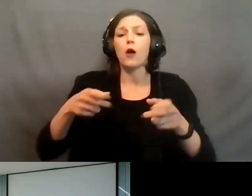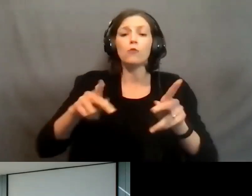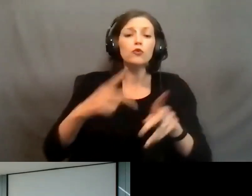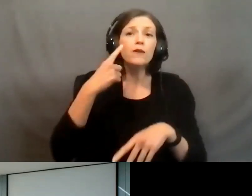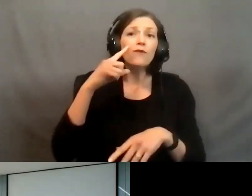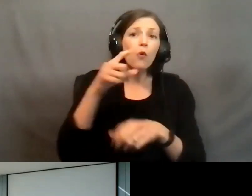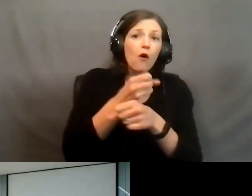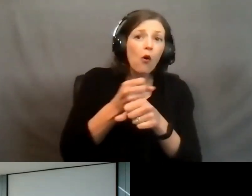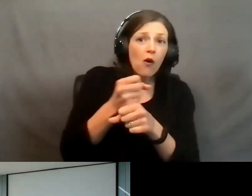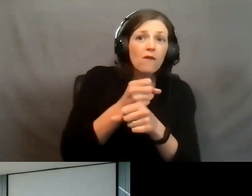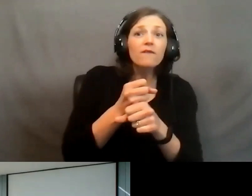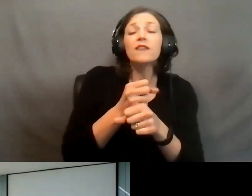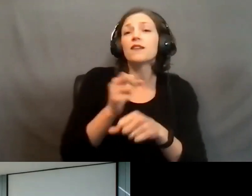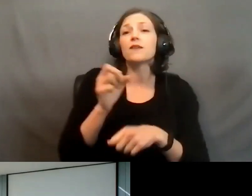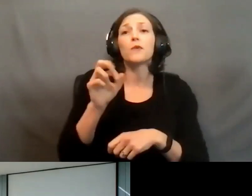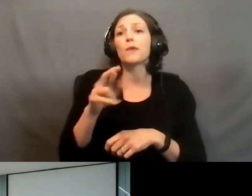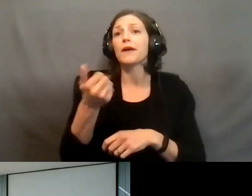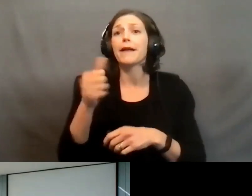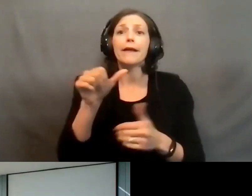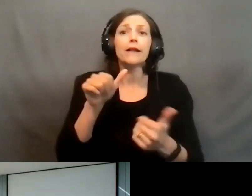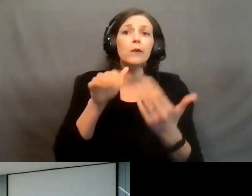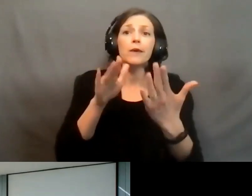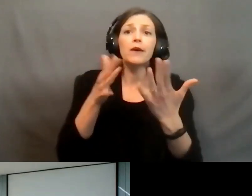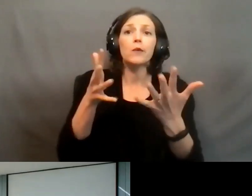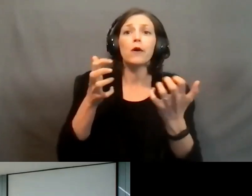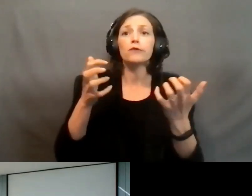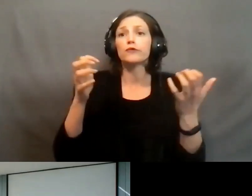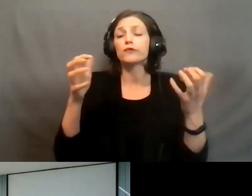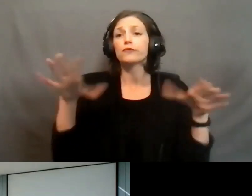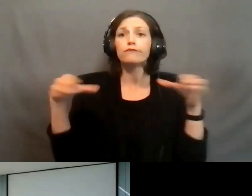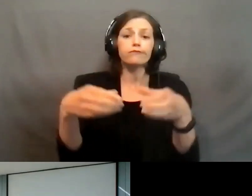or any way you want to gather with others. You can learn how you can do